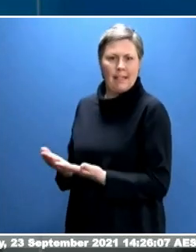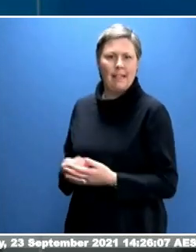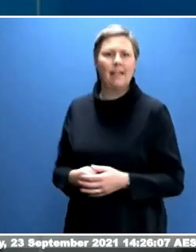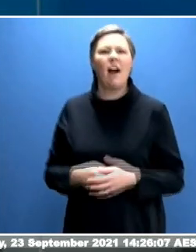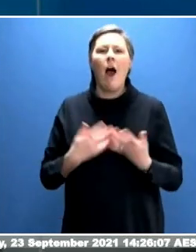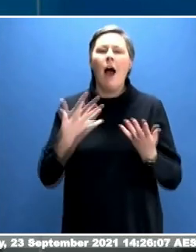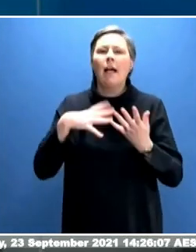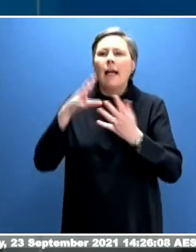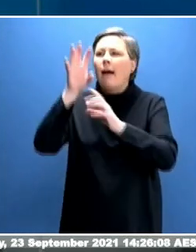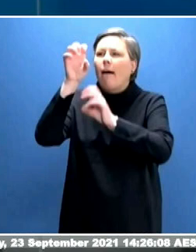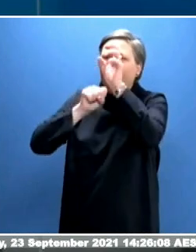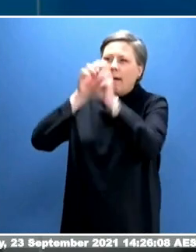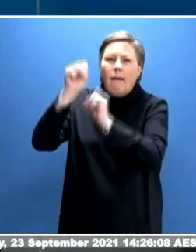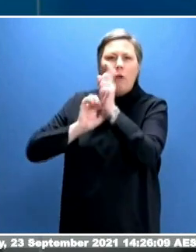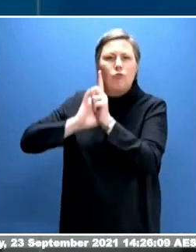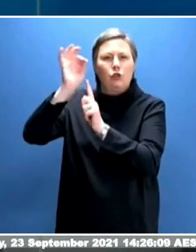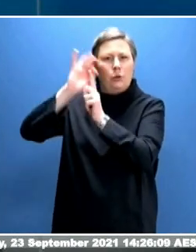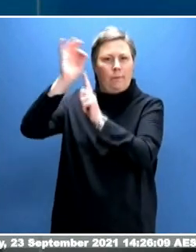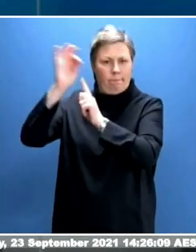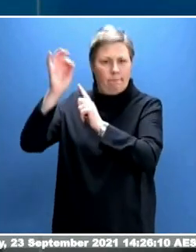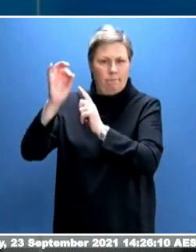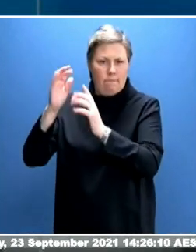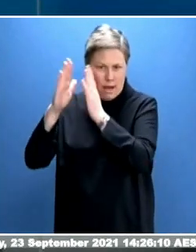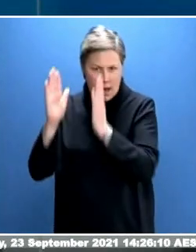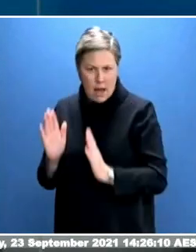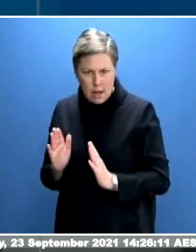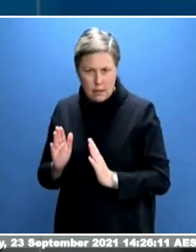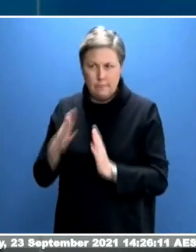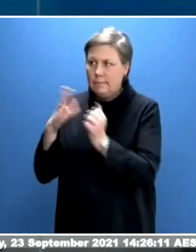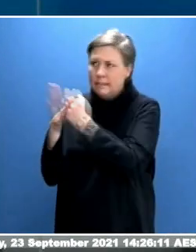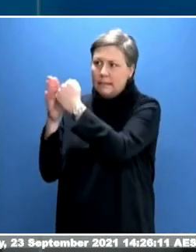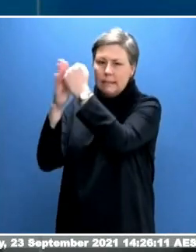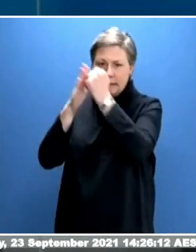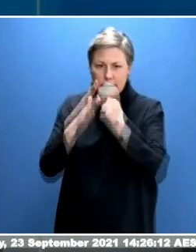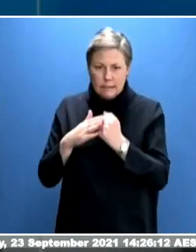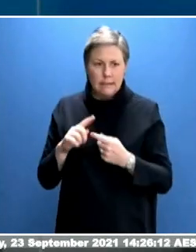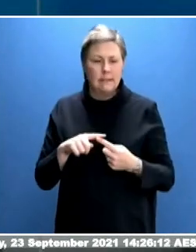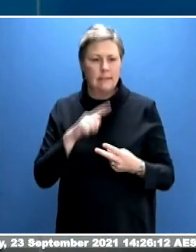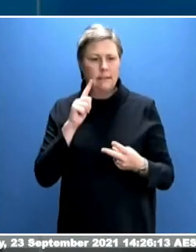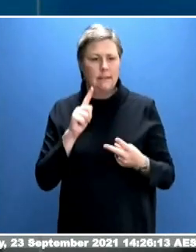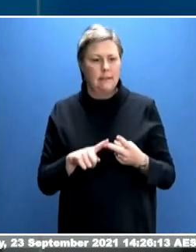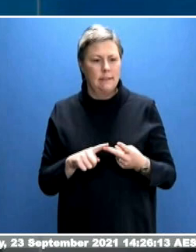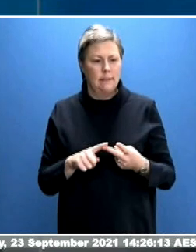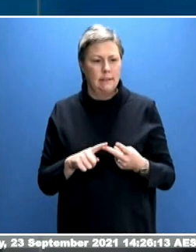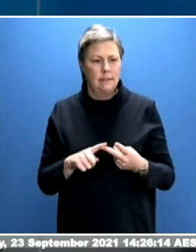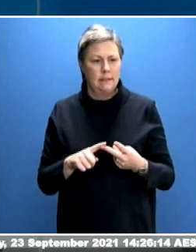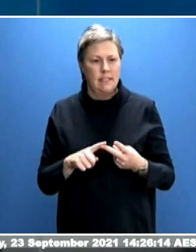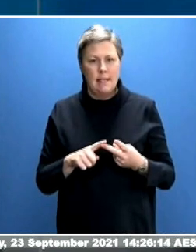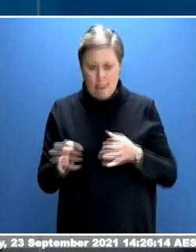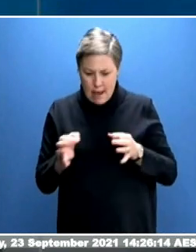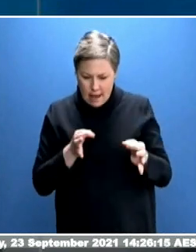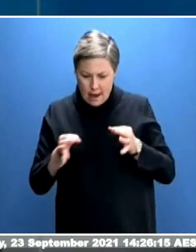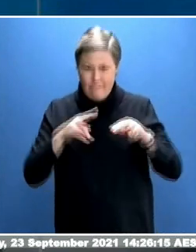There was the initial development of the framework and Model of Care.